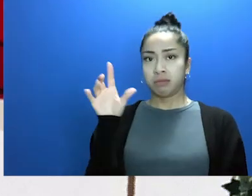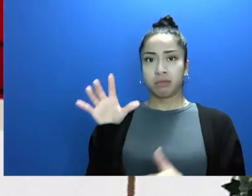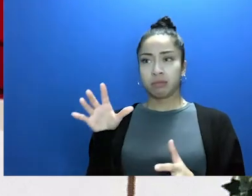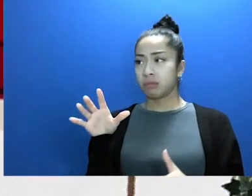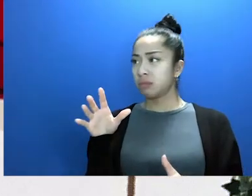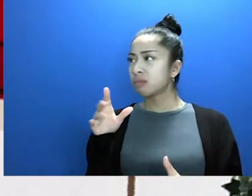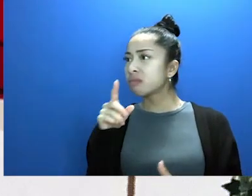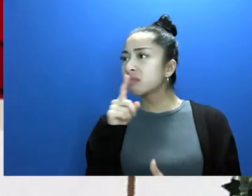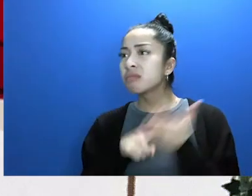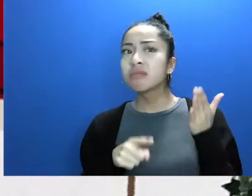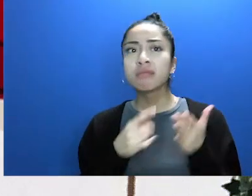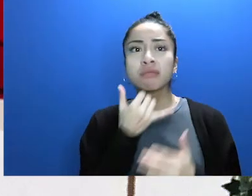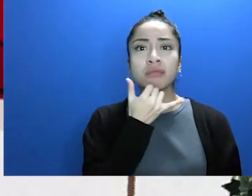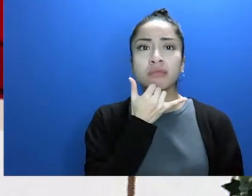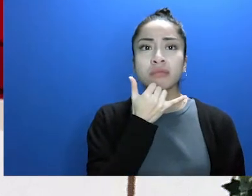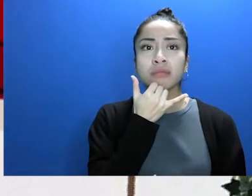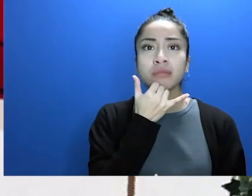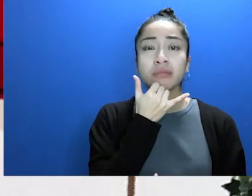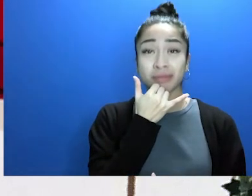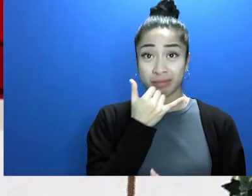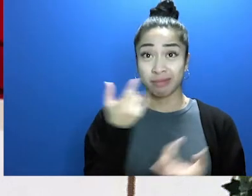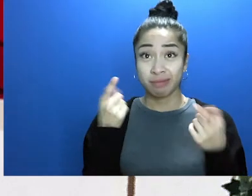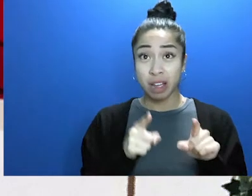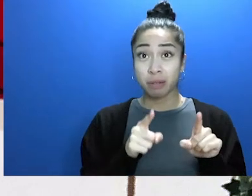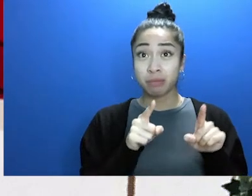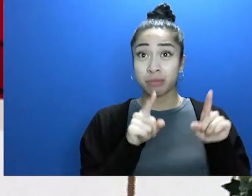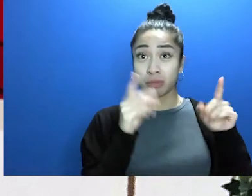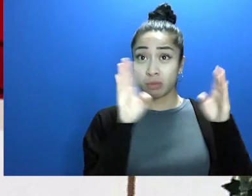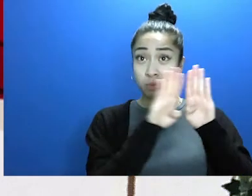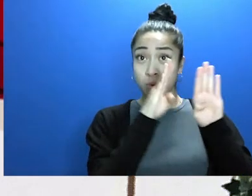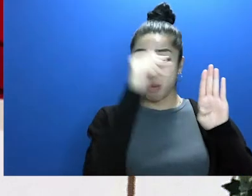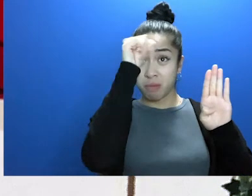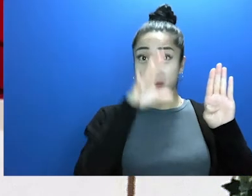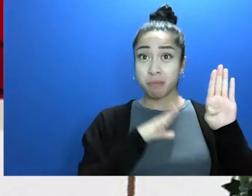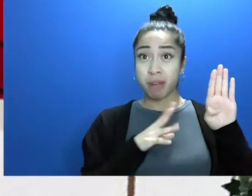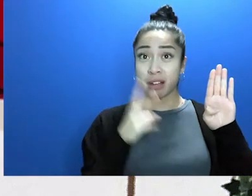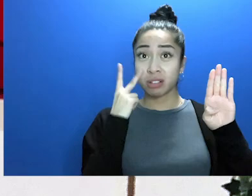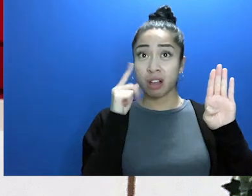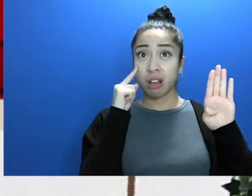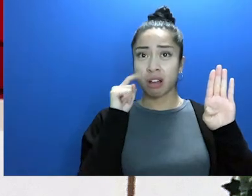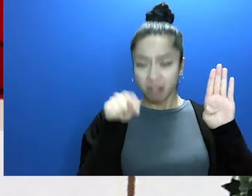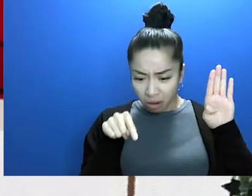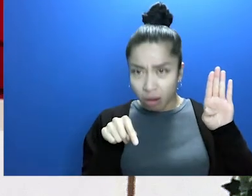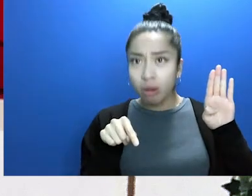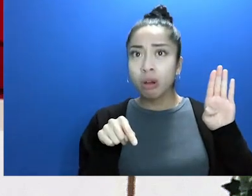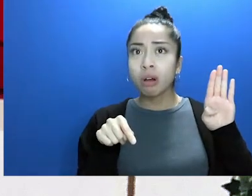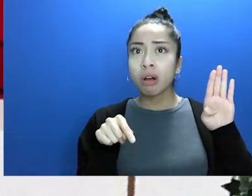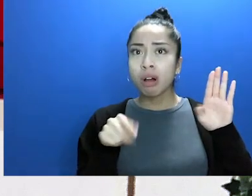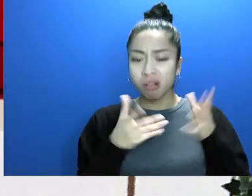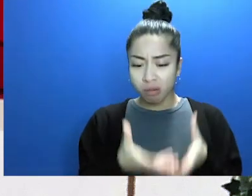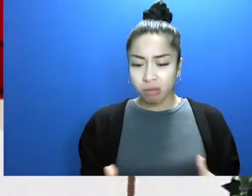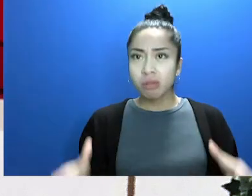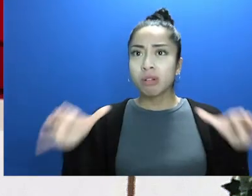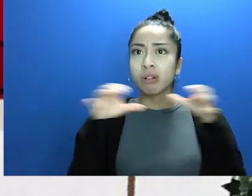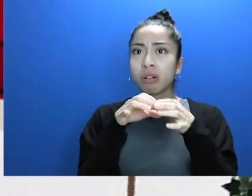doorman looked down all these jewels had appeared but who did they come from how terribly weird